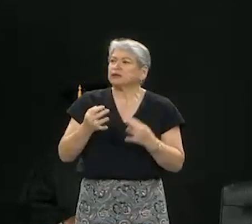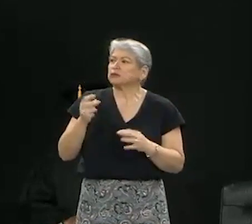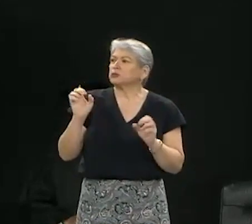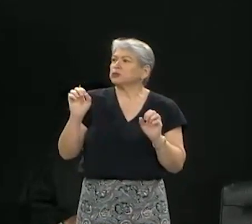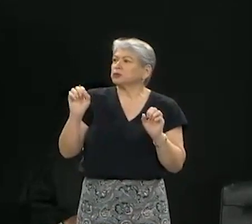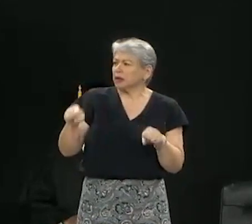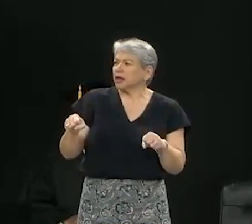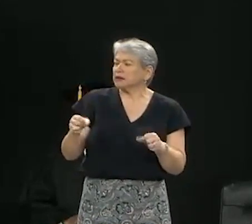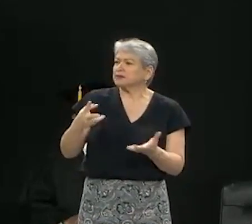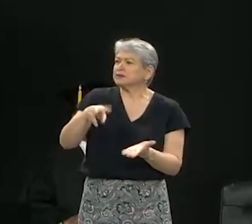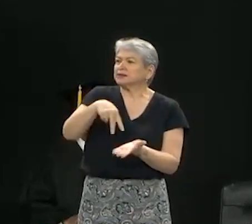Please stand.